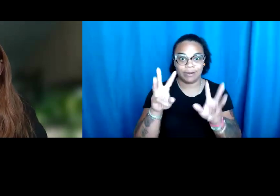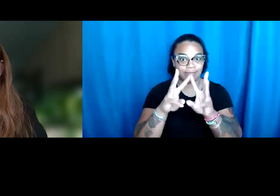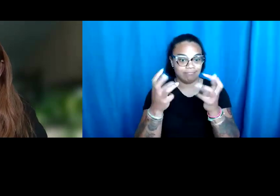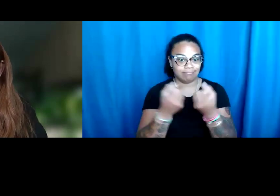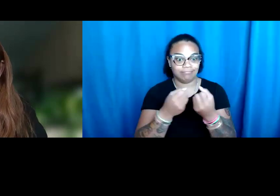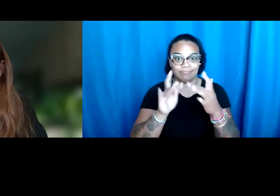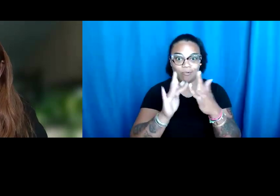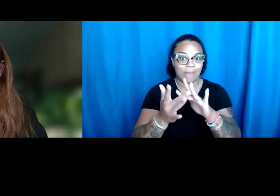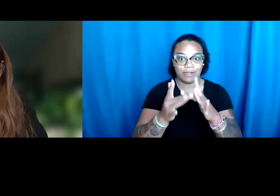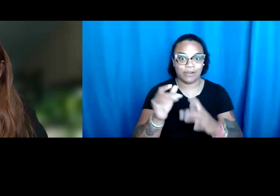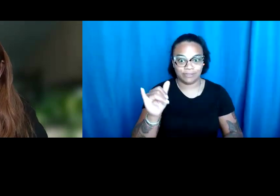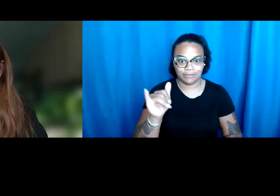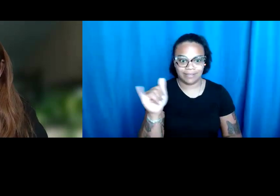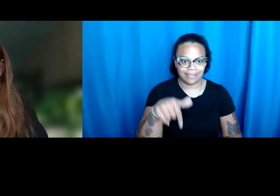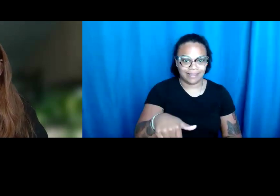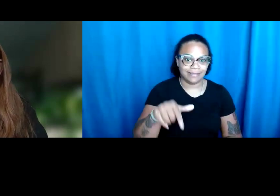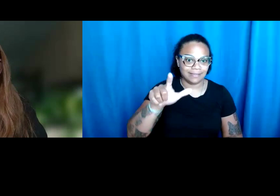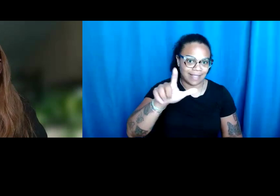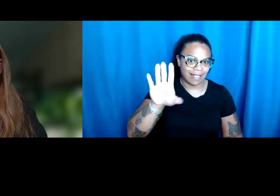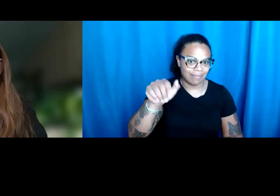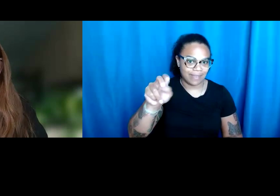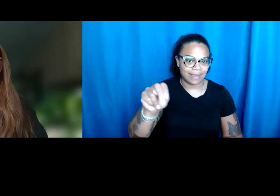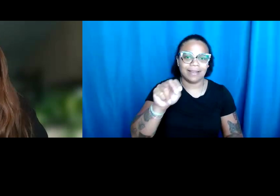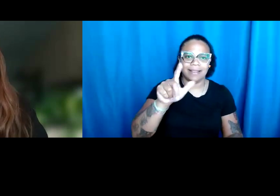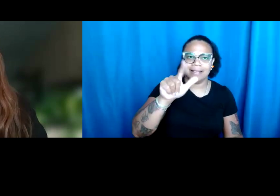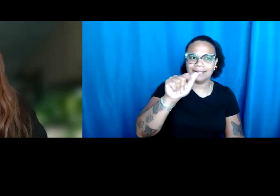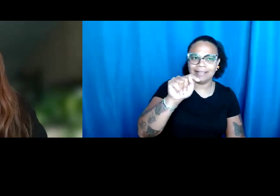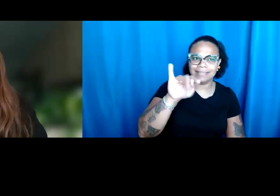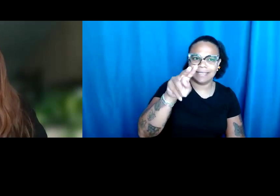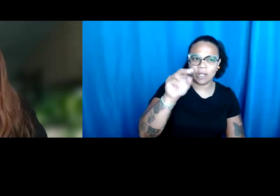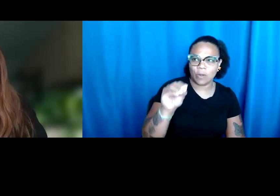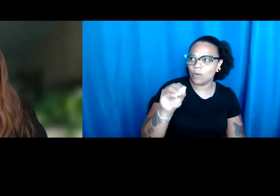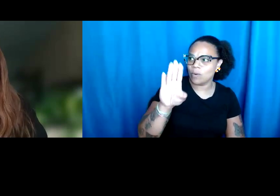It was LBAN, the Latino Business Administration Network.